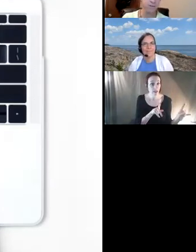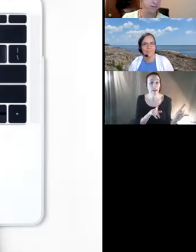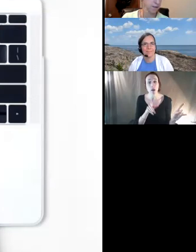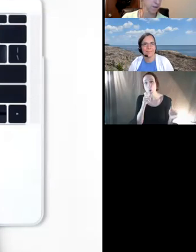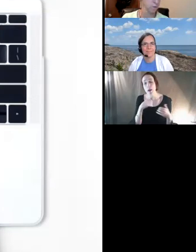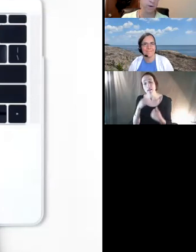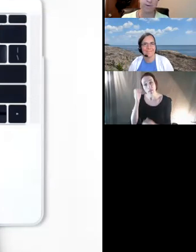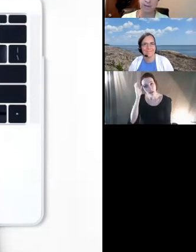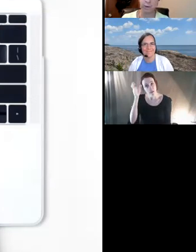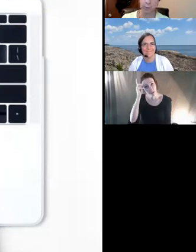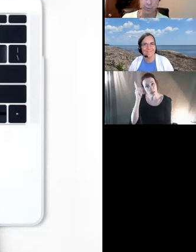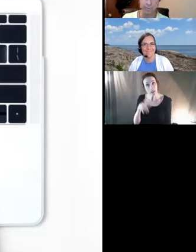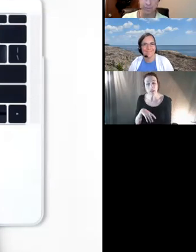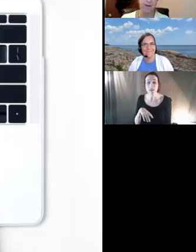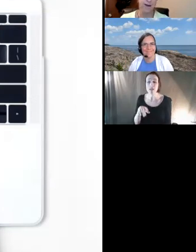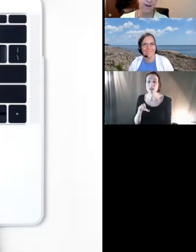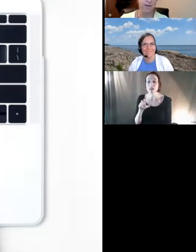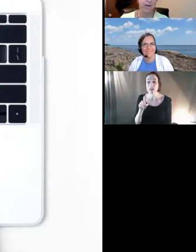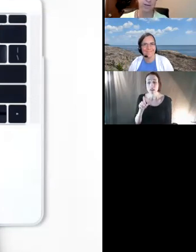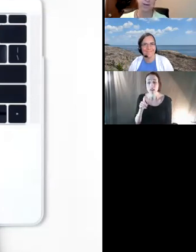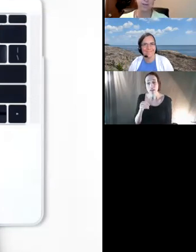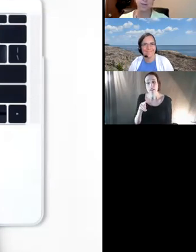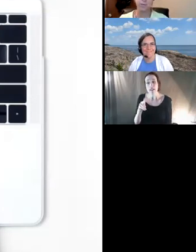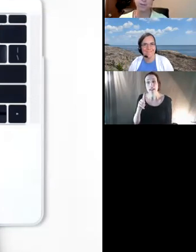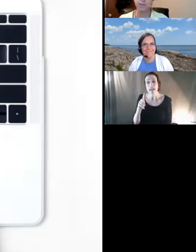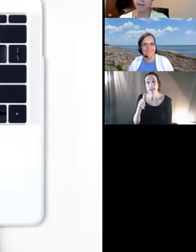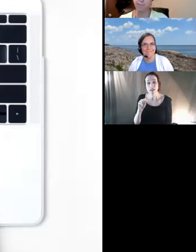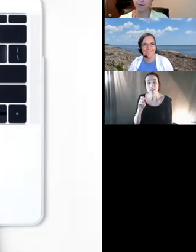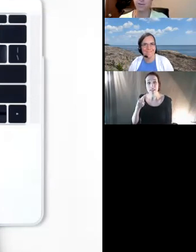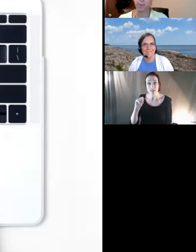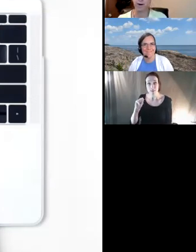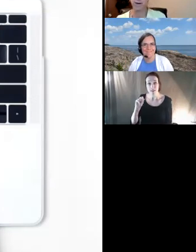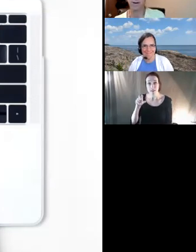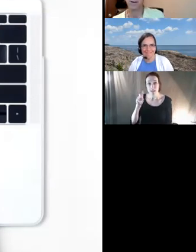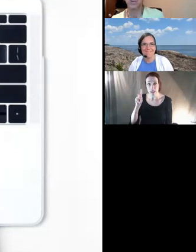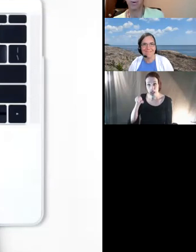Glenda Sims is with Deque and Jennie Delisi is with the State of Minnesota.